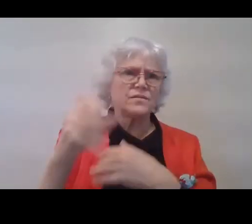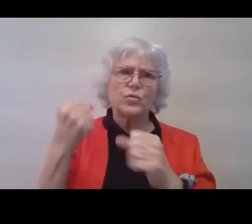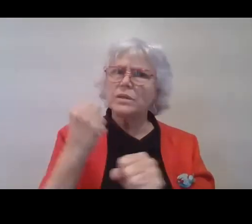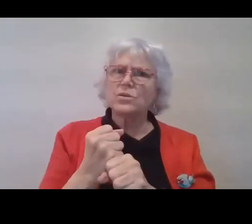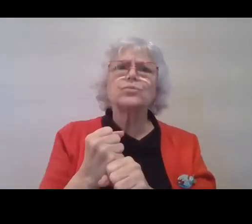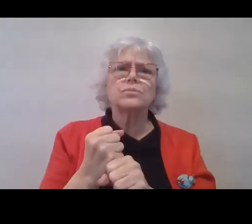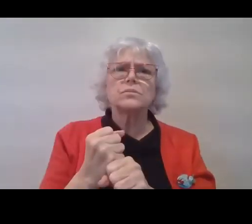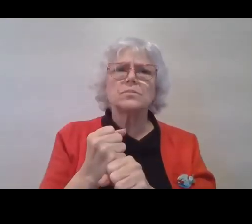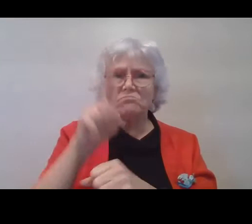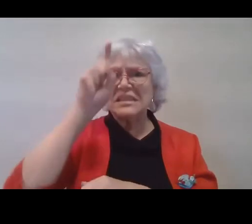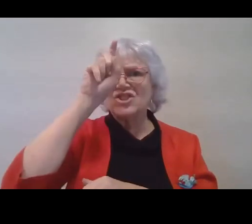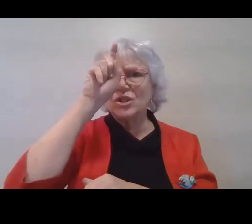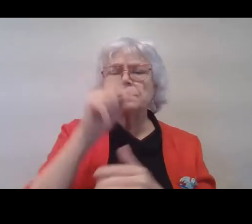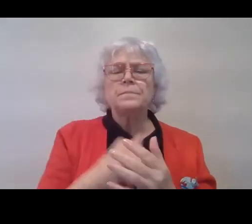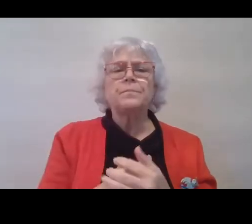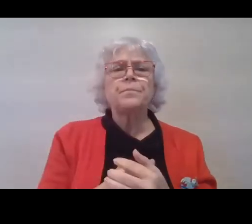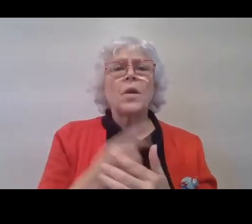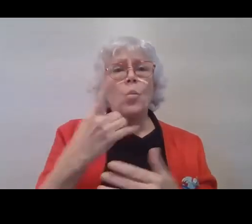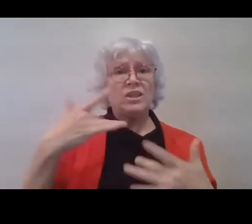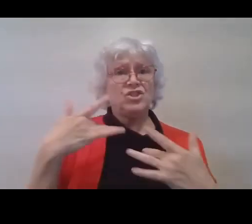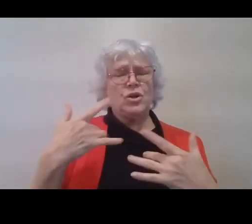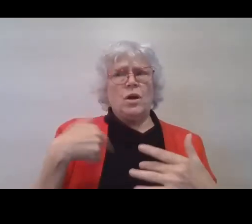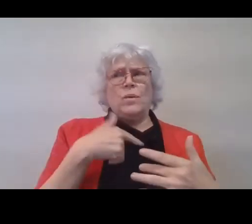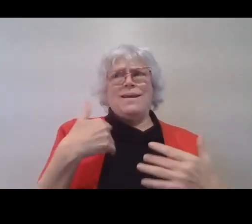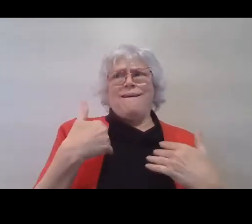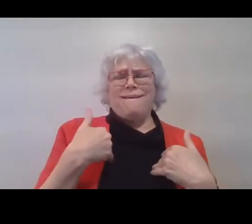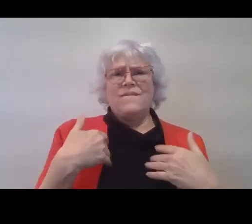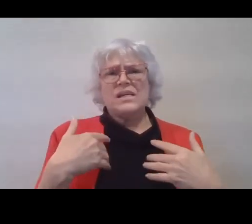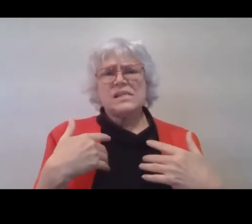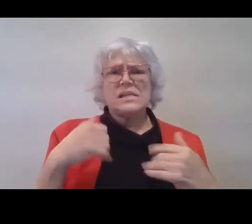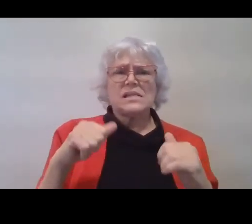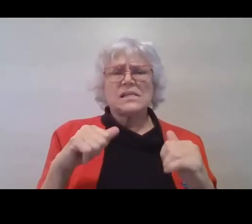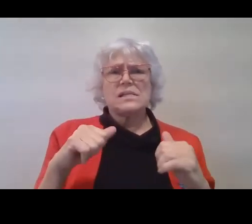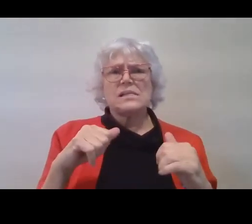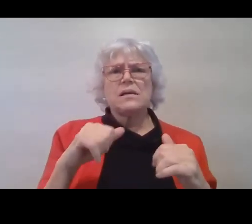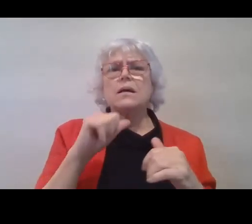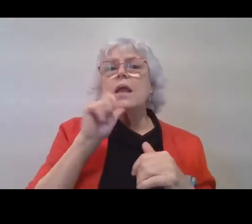One of the concern some of us are having, is not just for those of us coming from outside